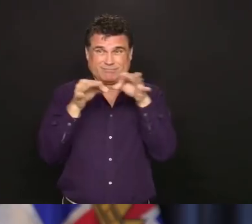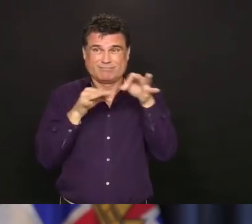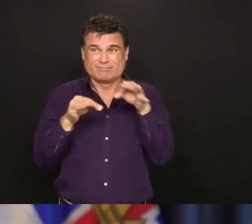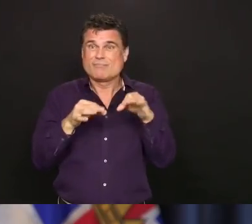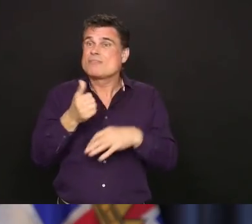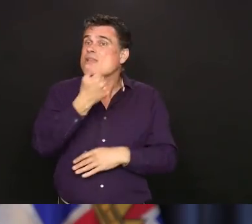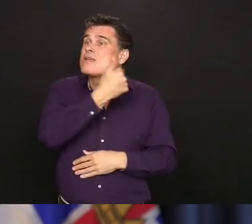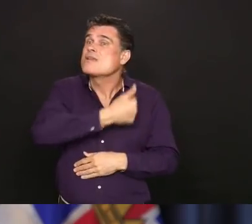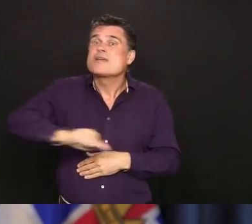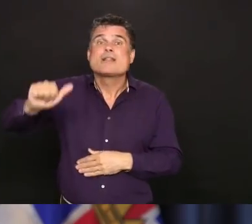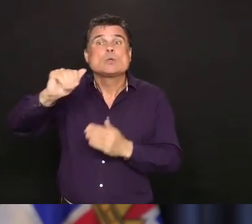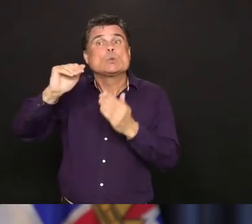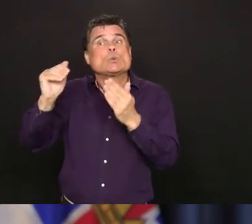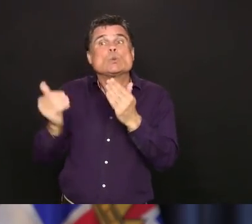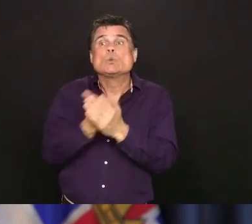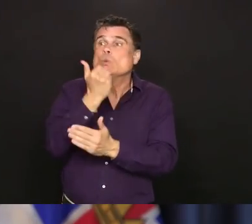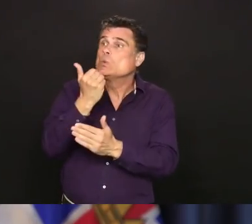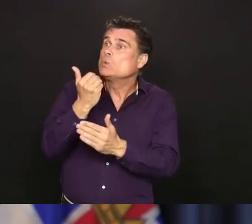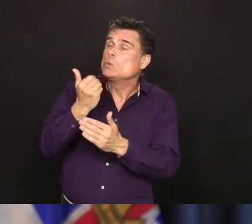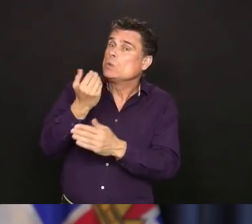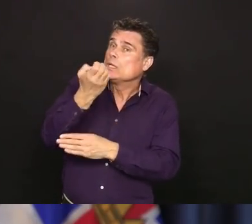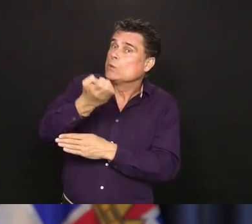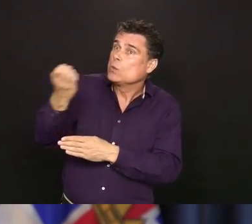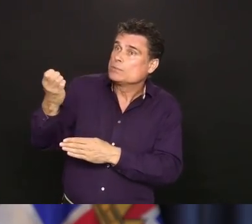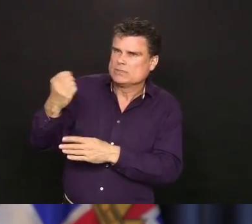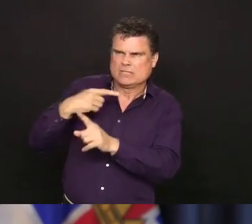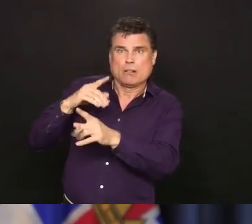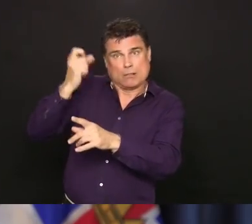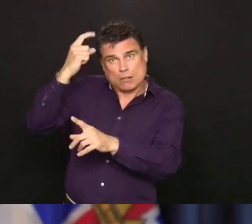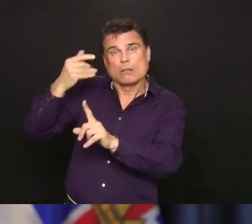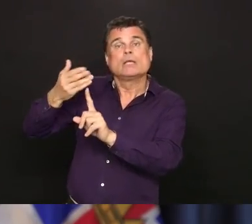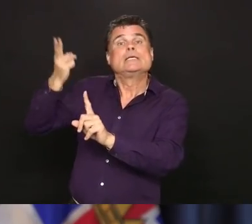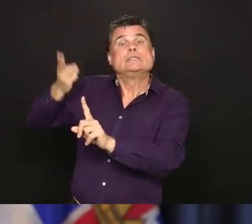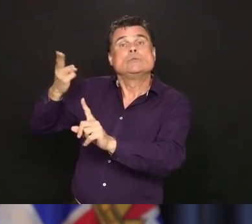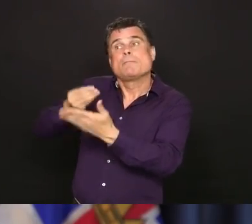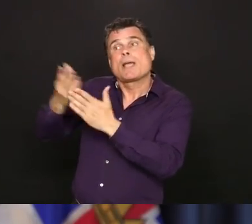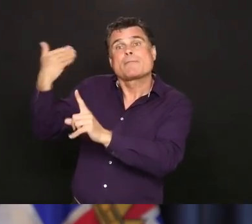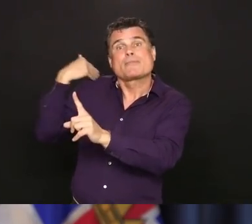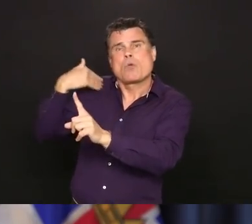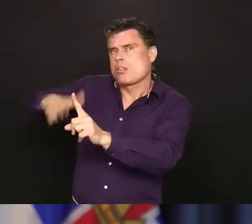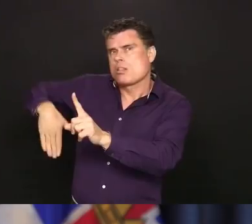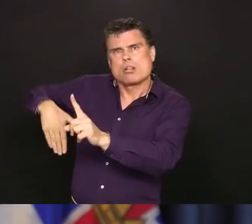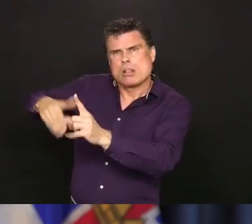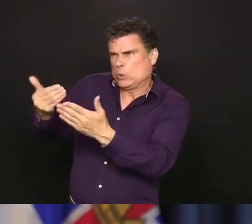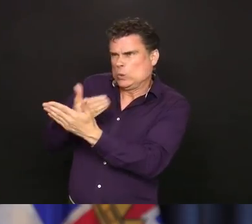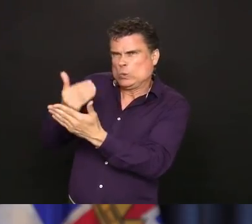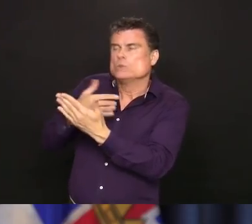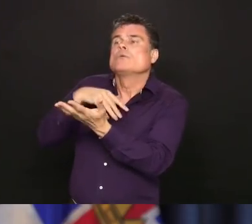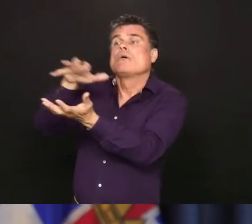equipment in BC before it's put into service, before it's used by health care